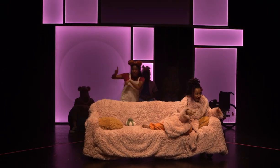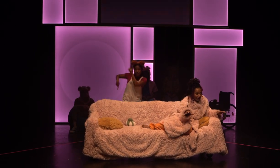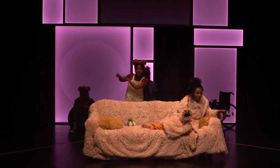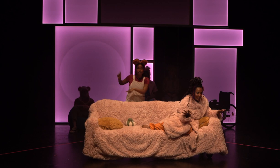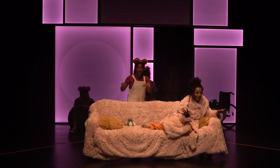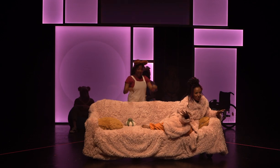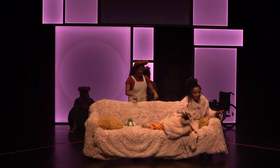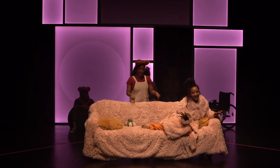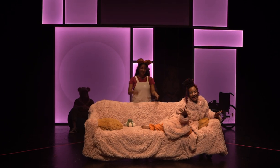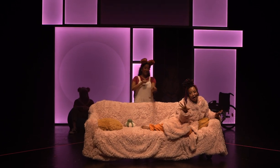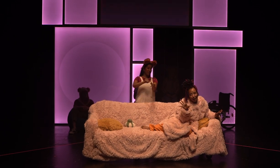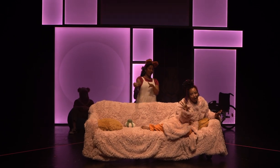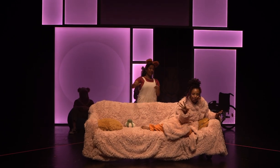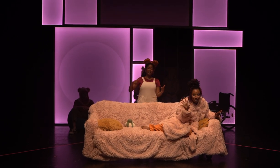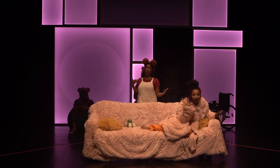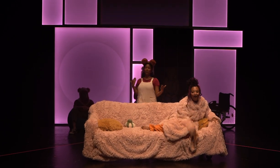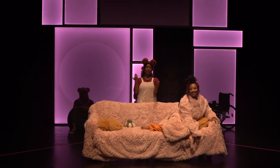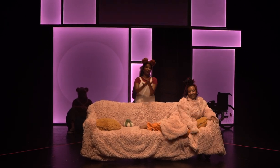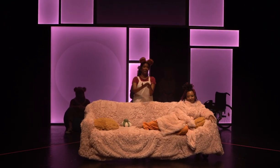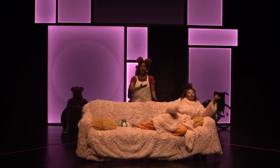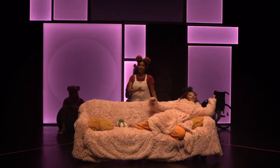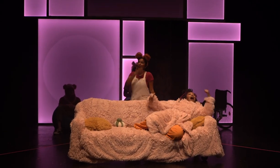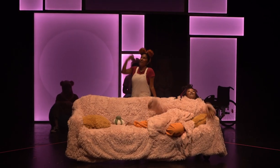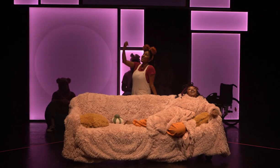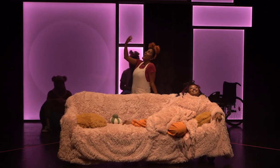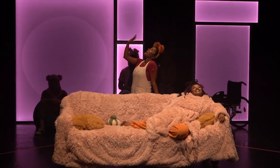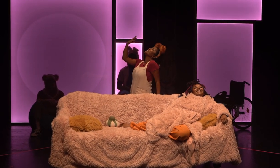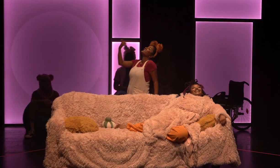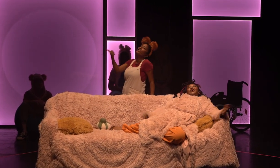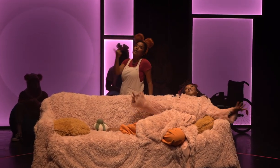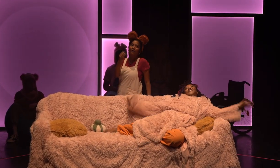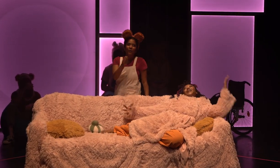have stayed, this is the best by a long shot! Hot showers, good food, and